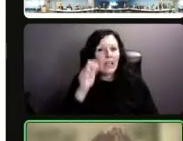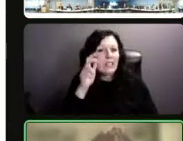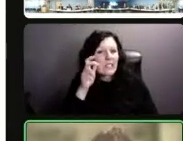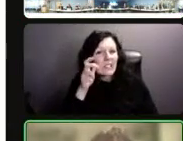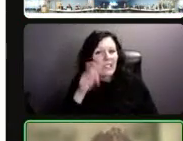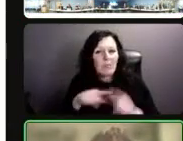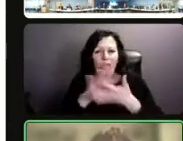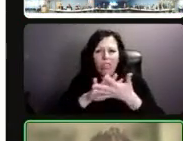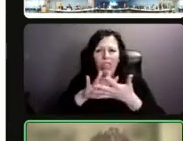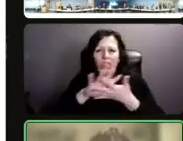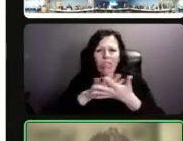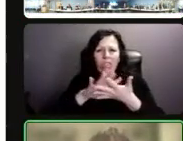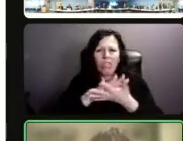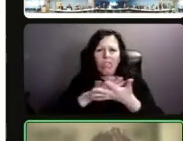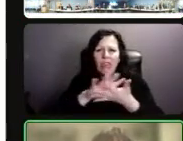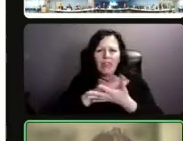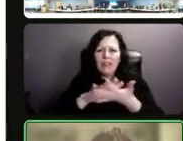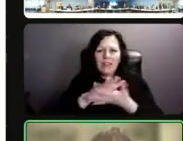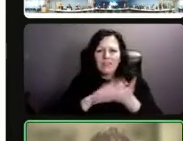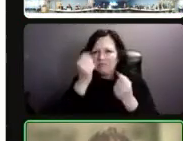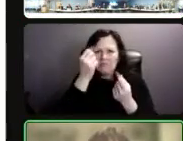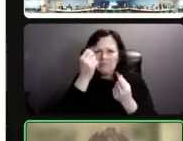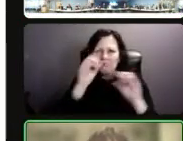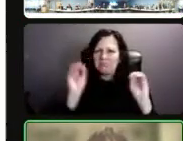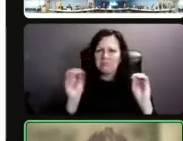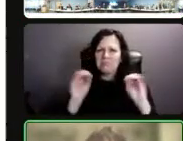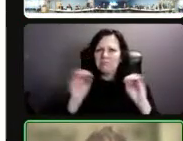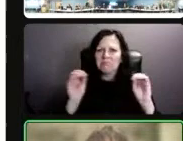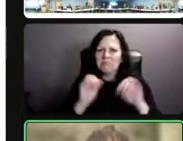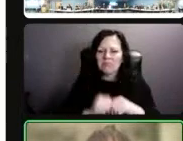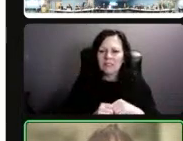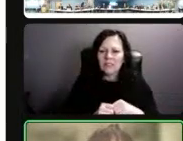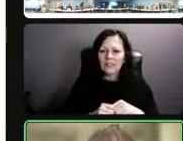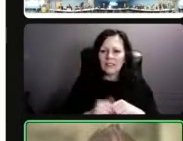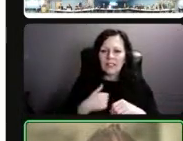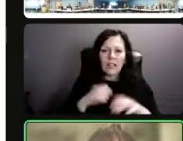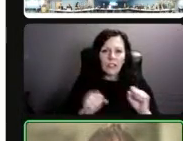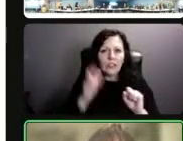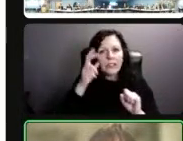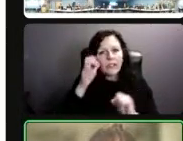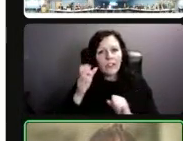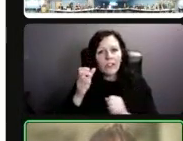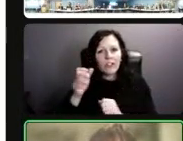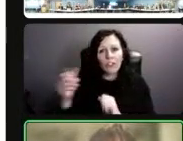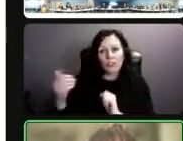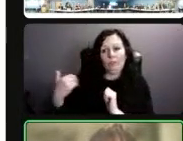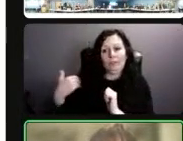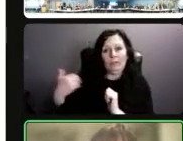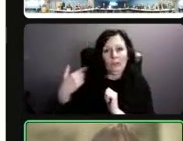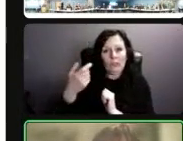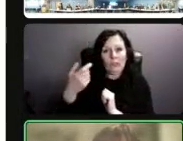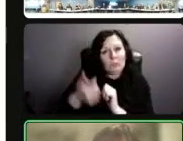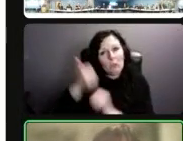HEAR JOSH AT ALL.